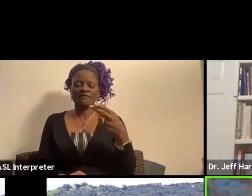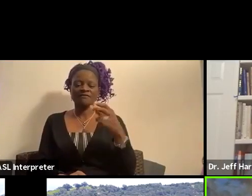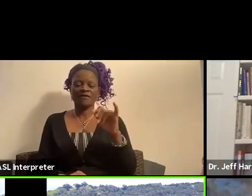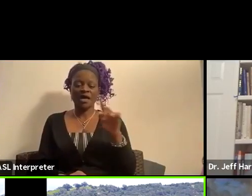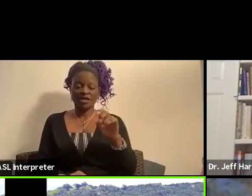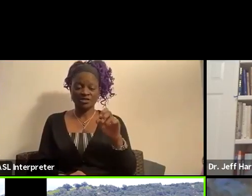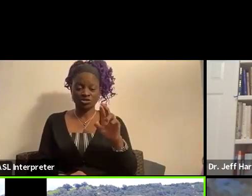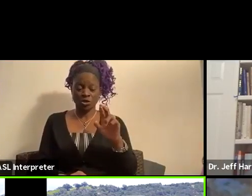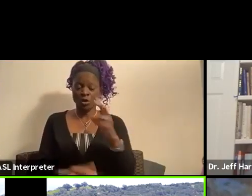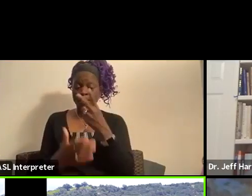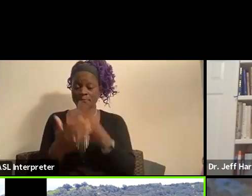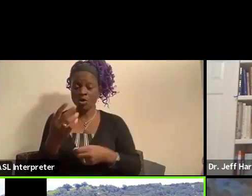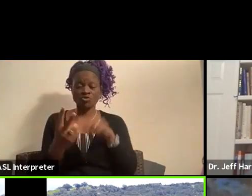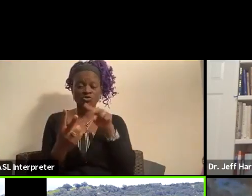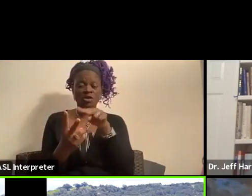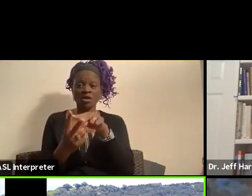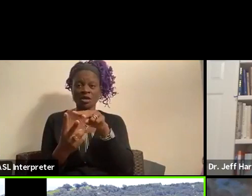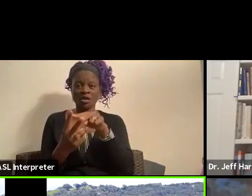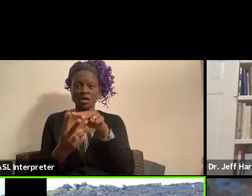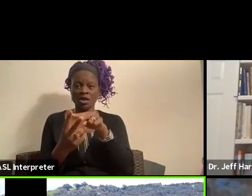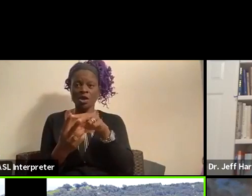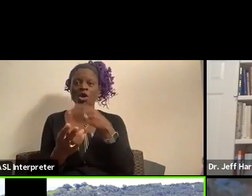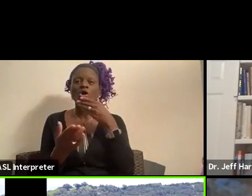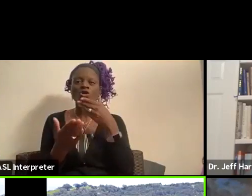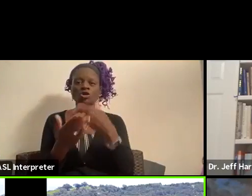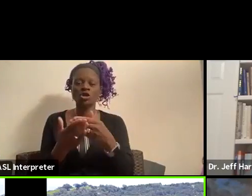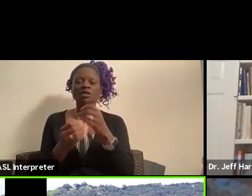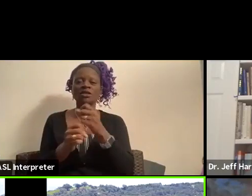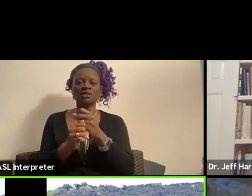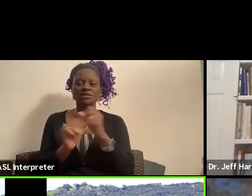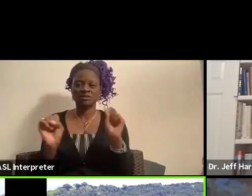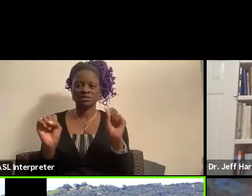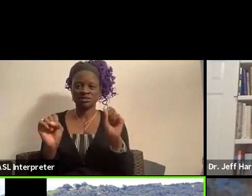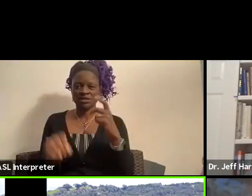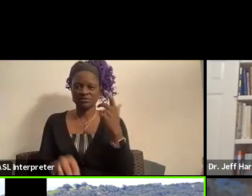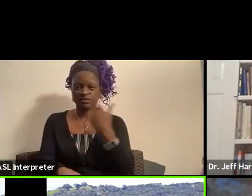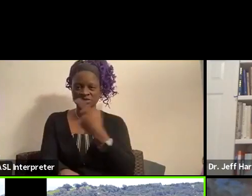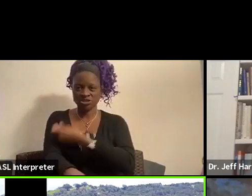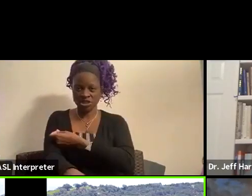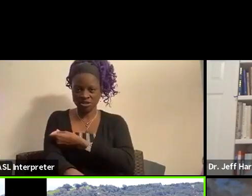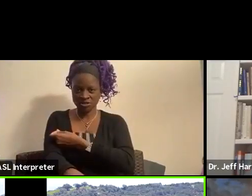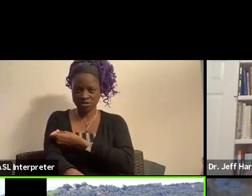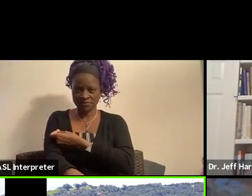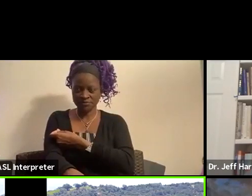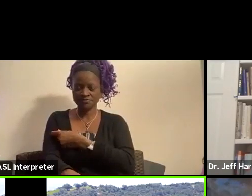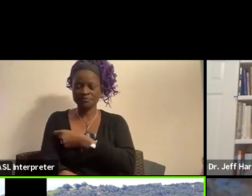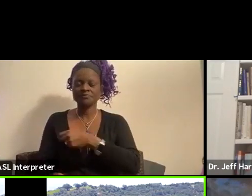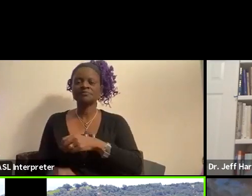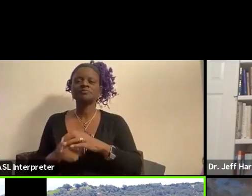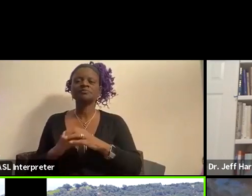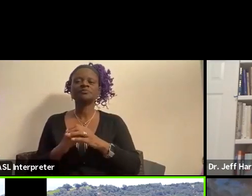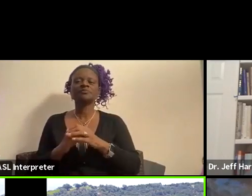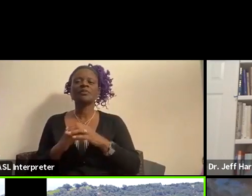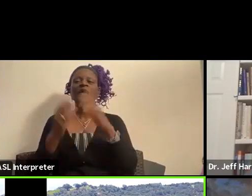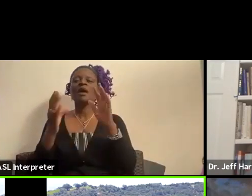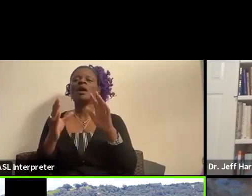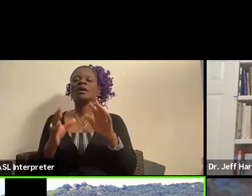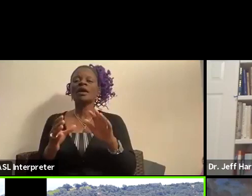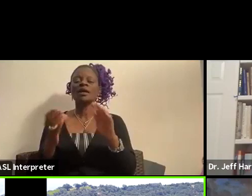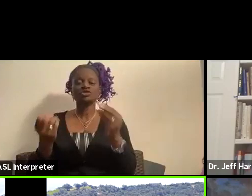Great. Thank you, doctora Mase. So I think we're going to a group, a lot of the questions we have a number about